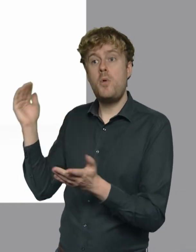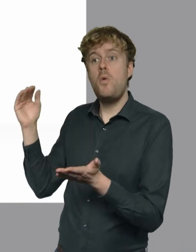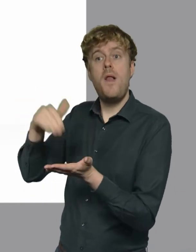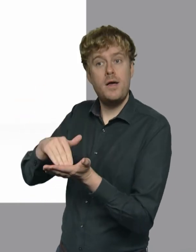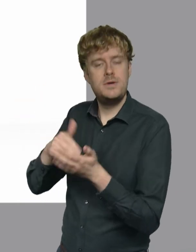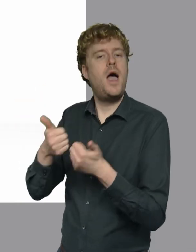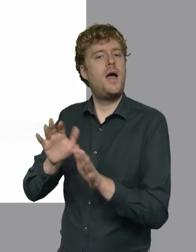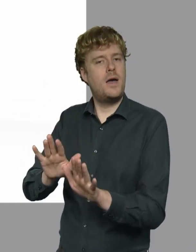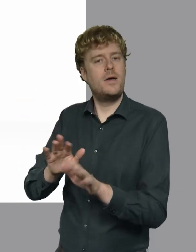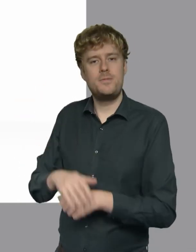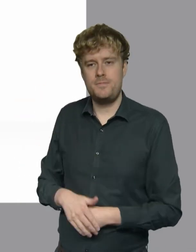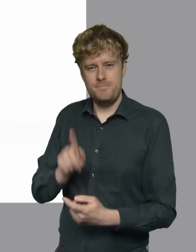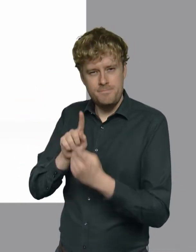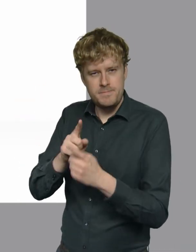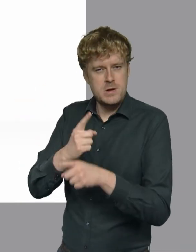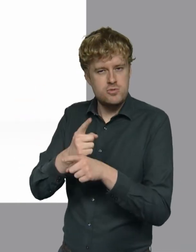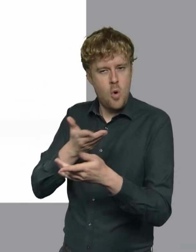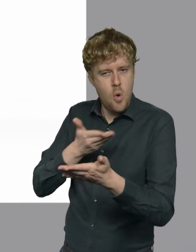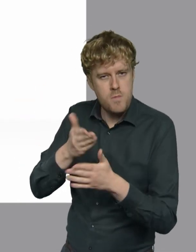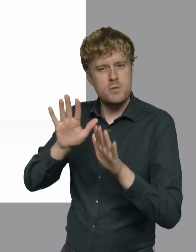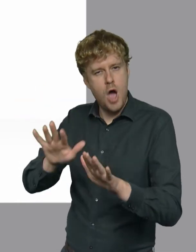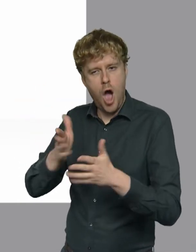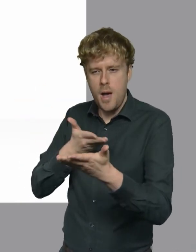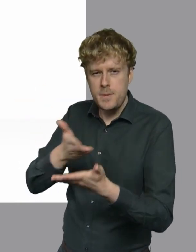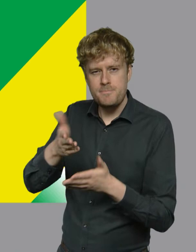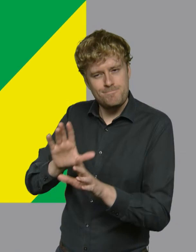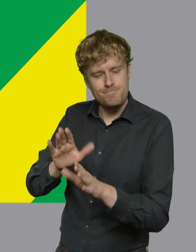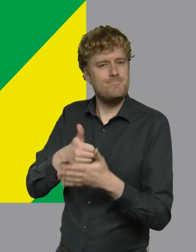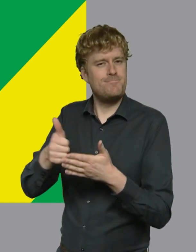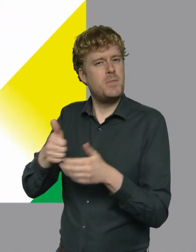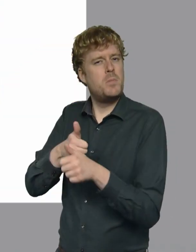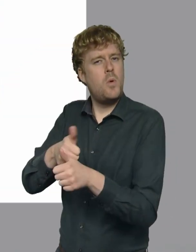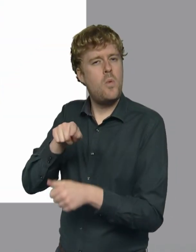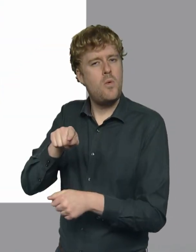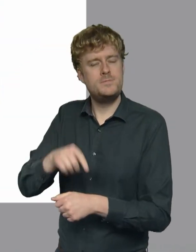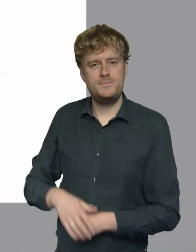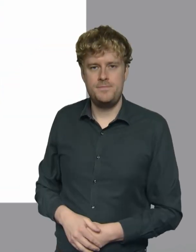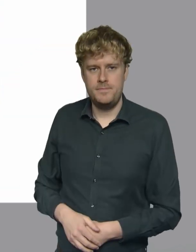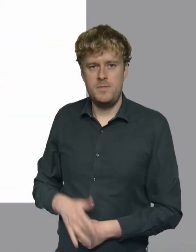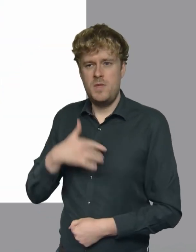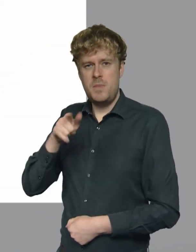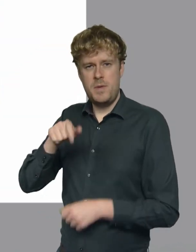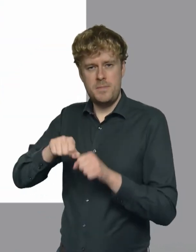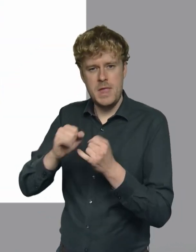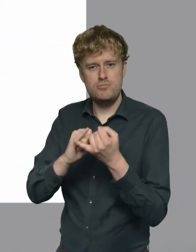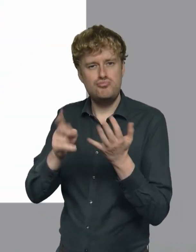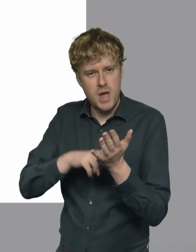Stay with them, offer plenty of reassurance and keep them calm. If you suspect the casualty has a sprain or strain,